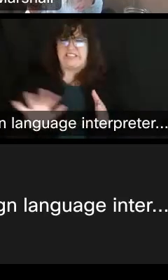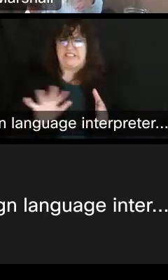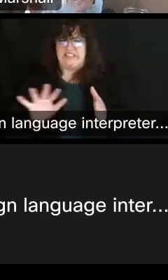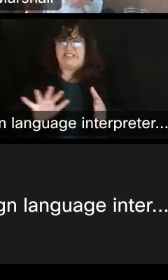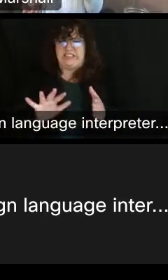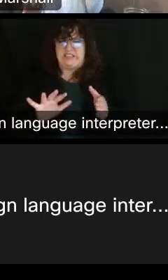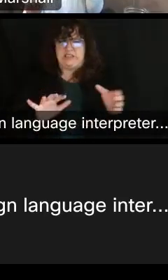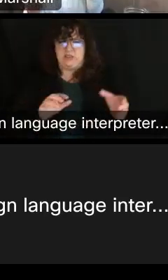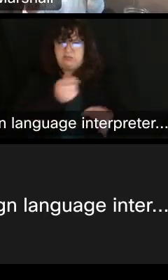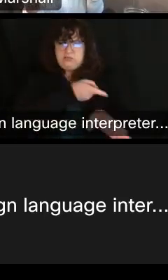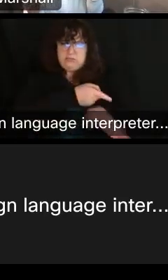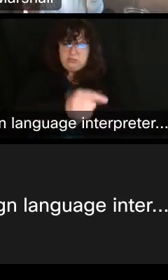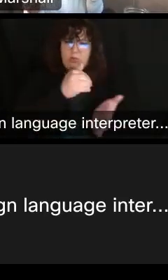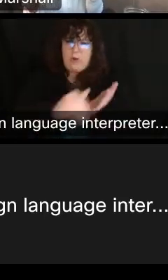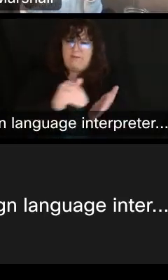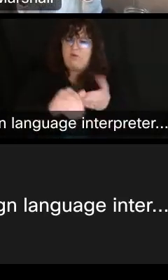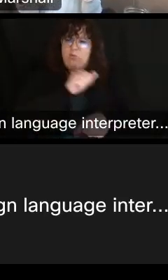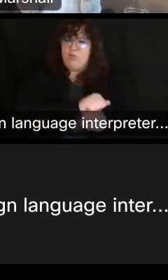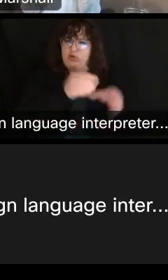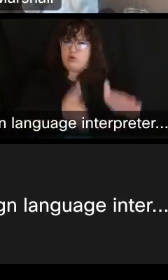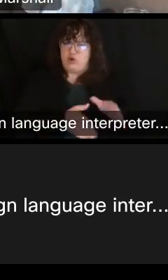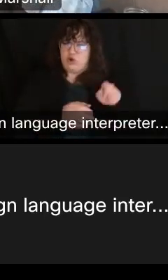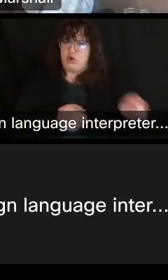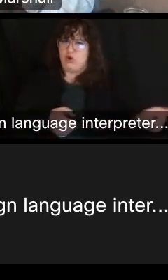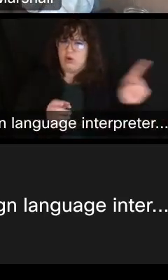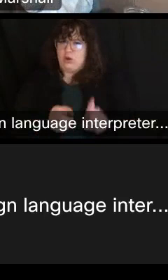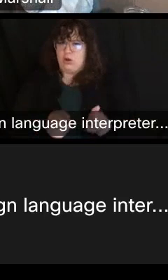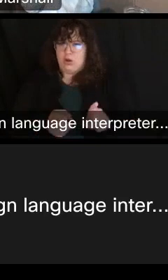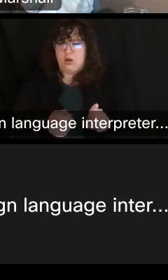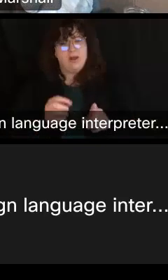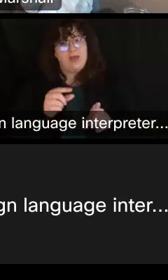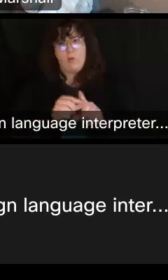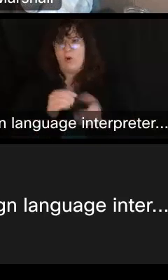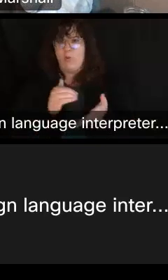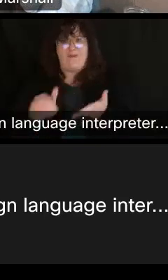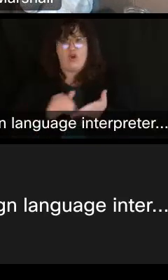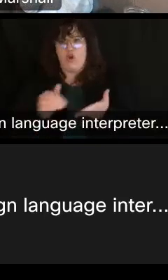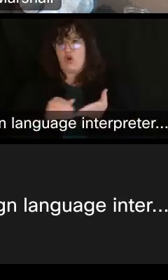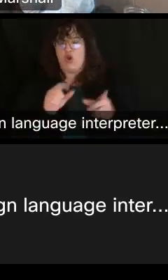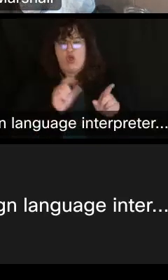waiver. So, how's that for waiver, too many times in a sentence. So, the biggest thing I often talk